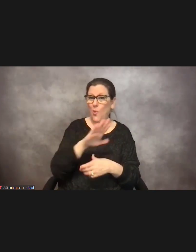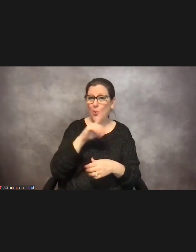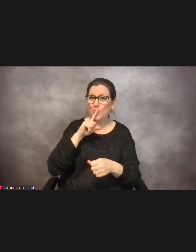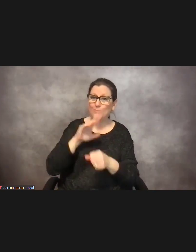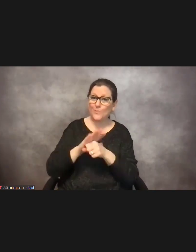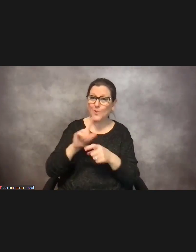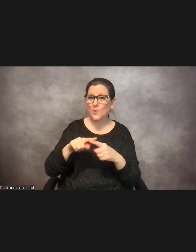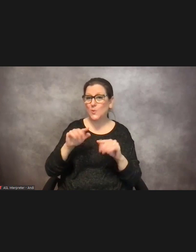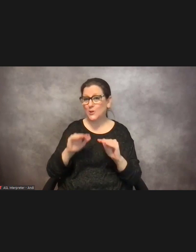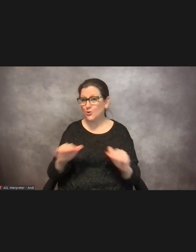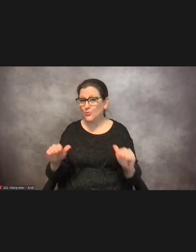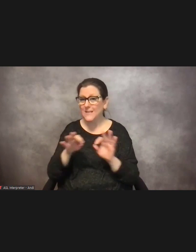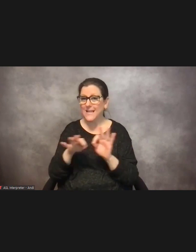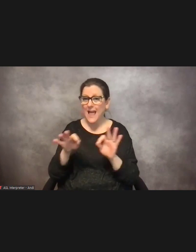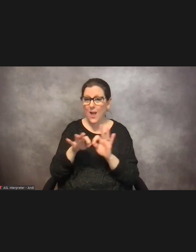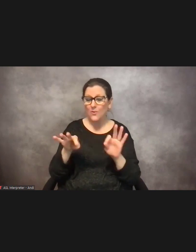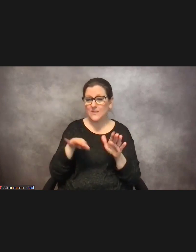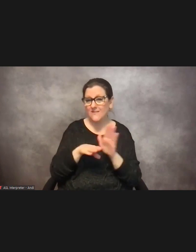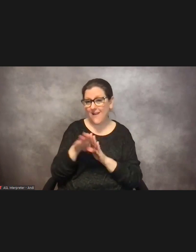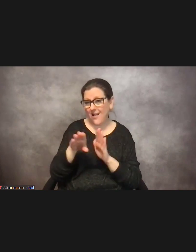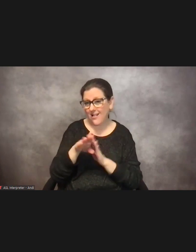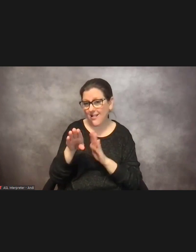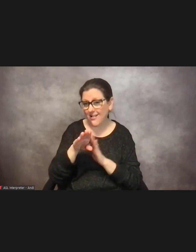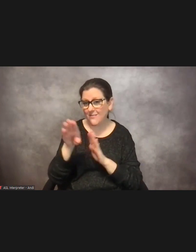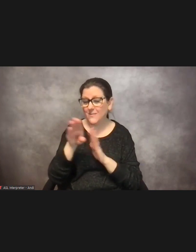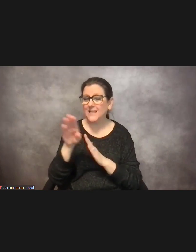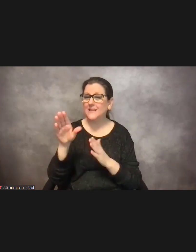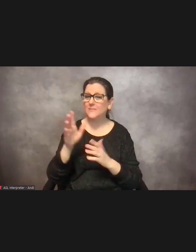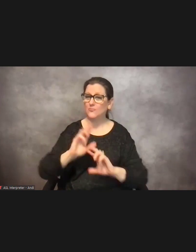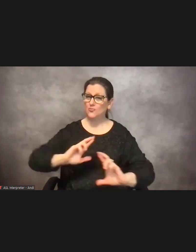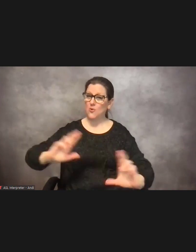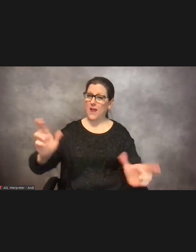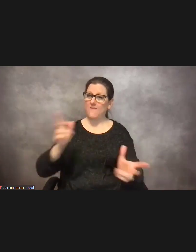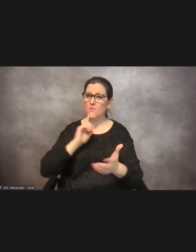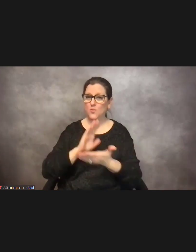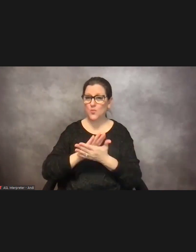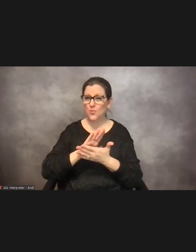of your commitment to children's language development and school